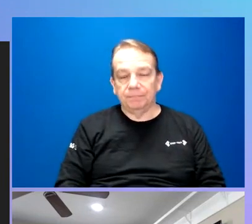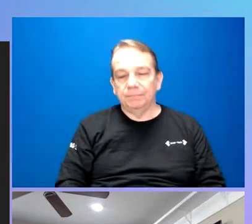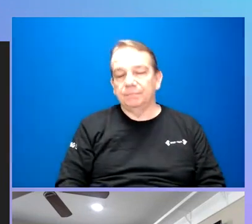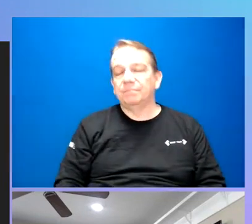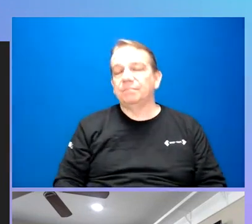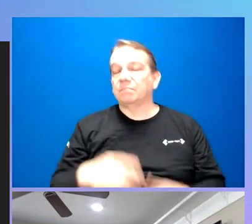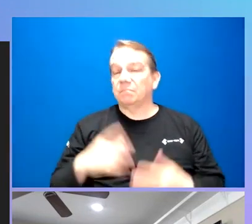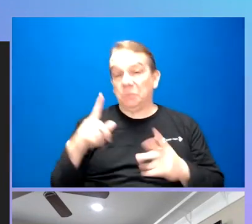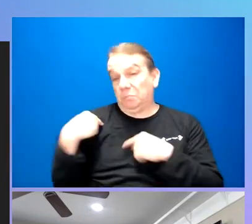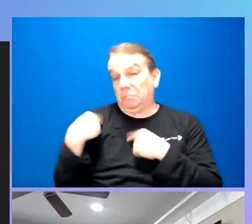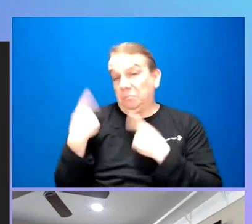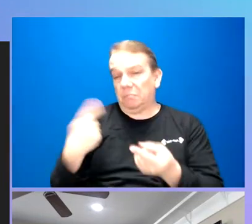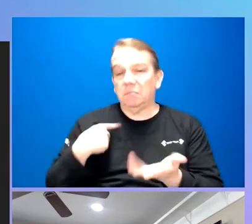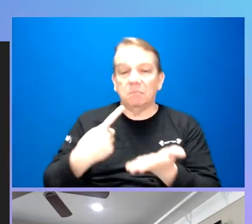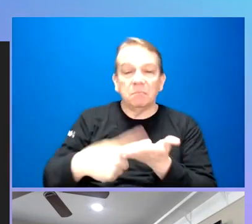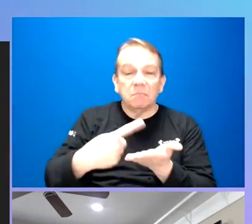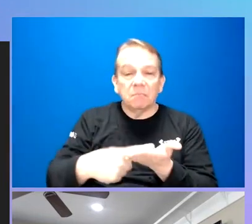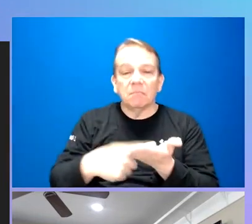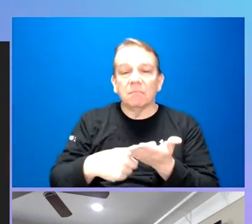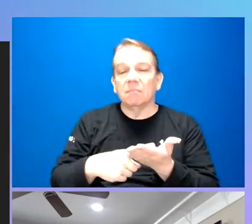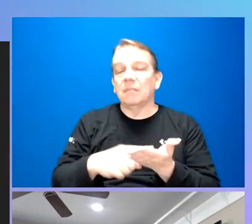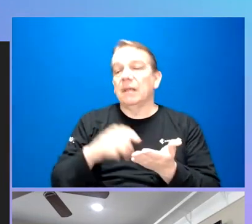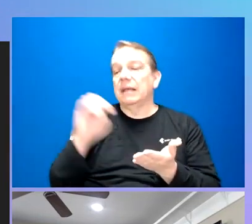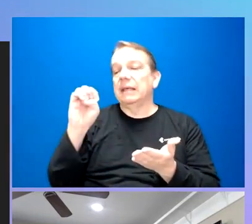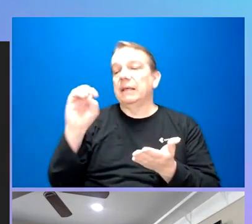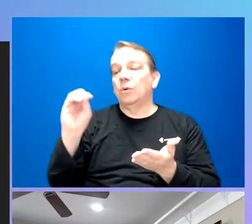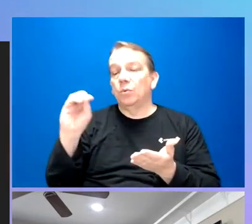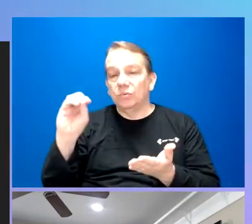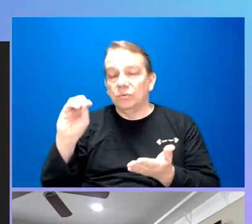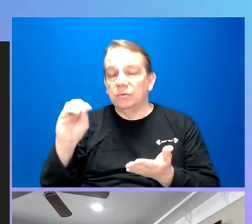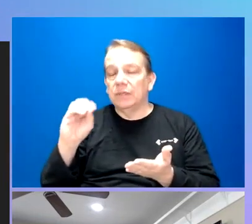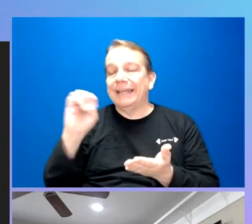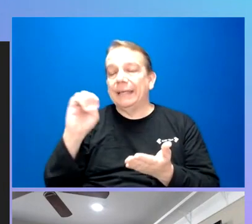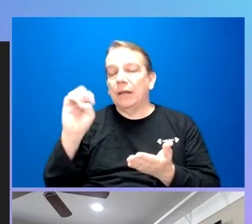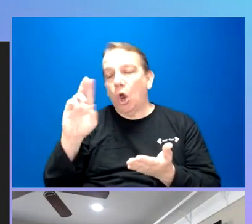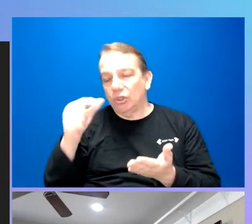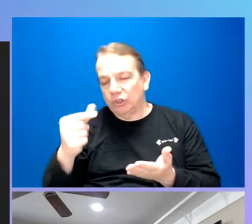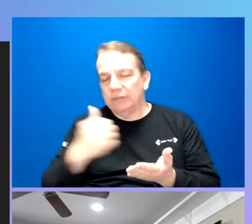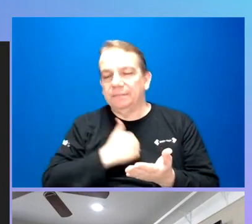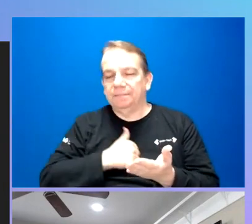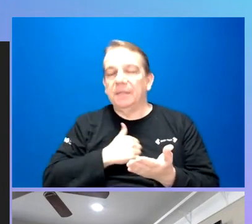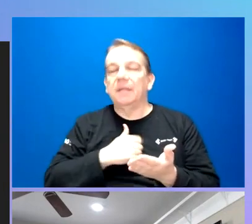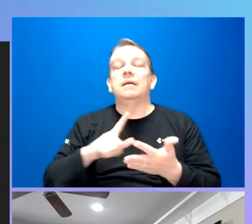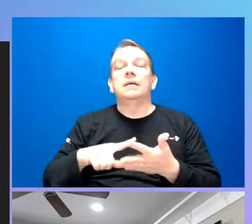about working with ERGs and working with HR. We've been talking about town halls and networking of groups of people.